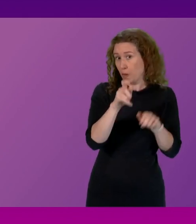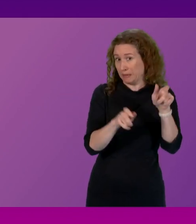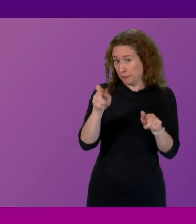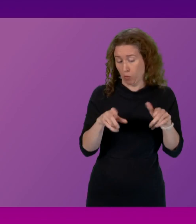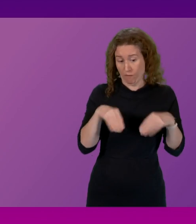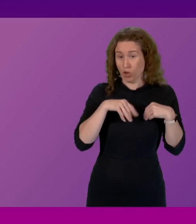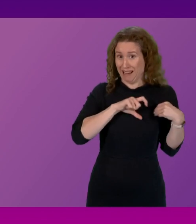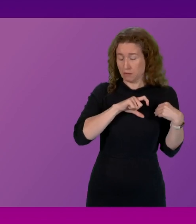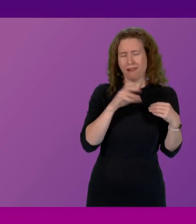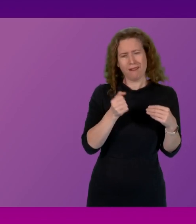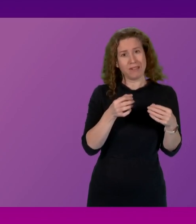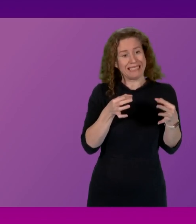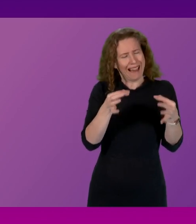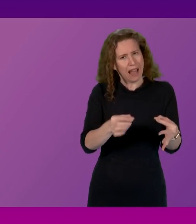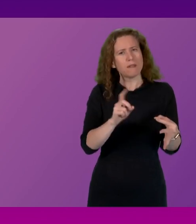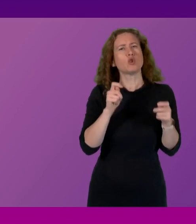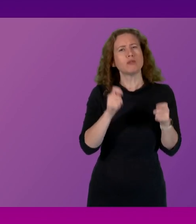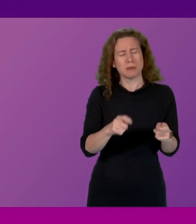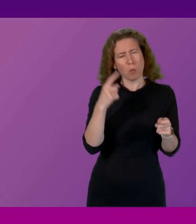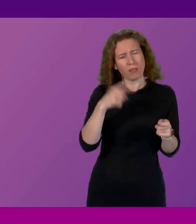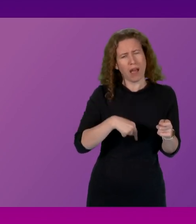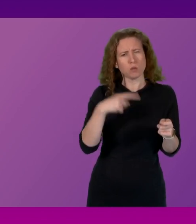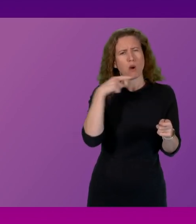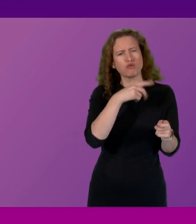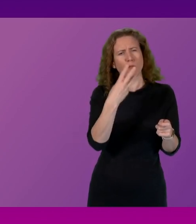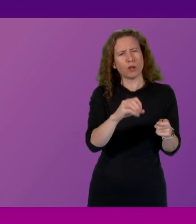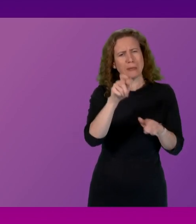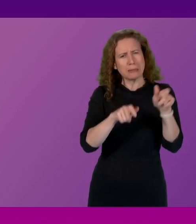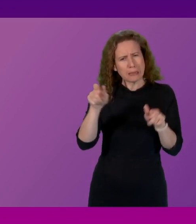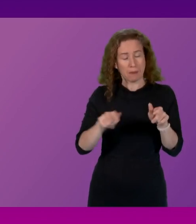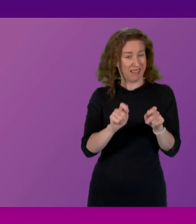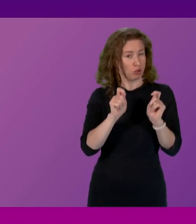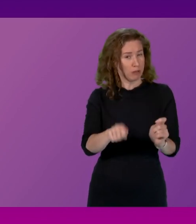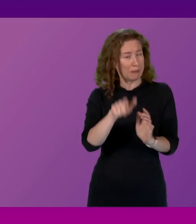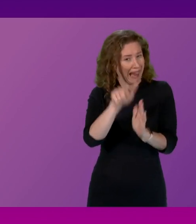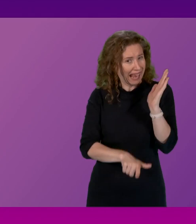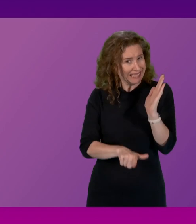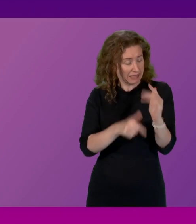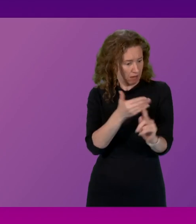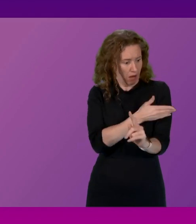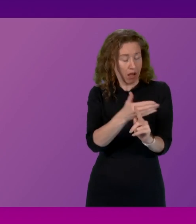is 1,130 people starting treatment late in the past three months alone.